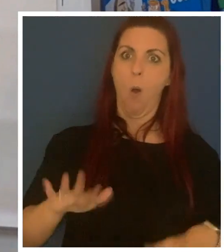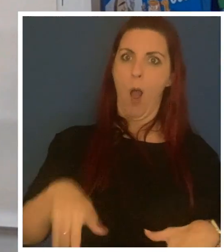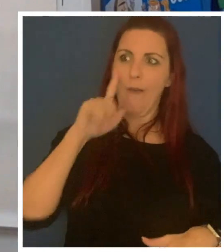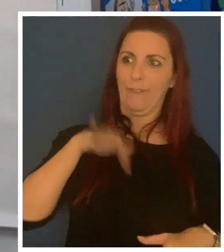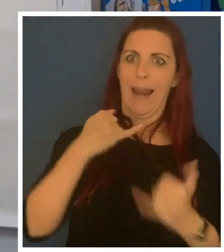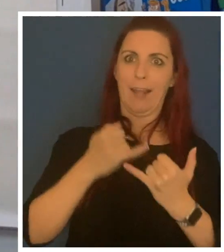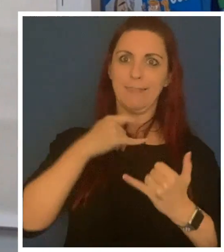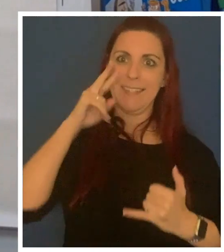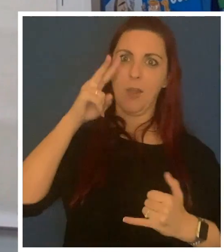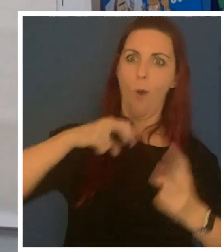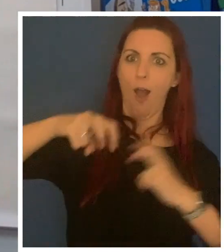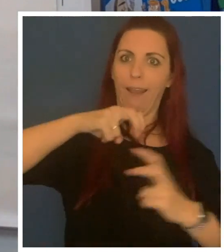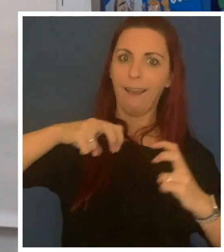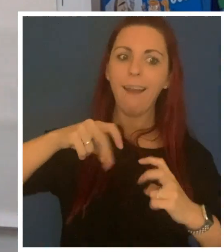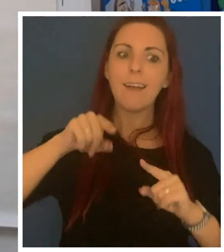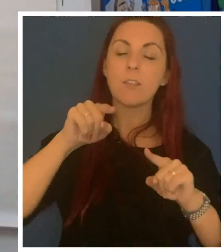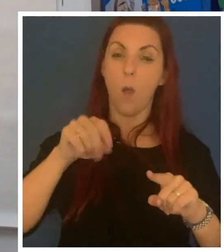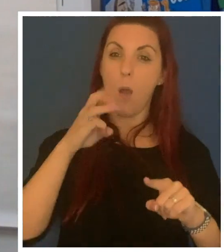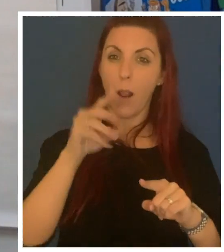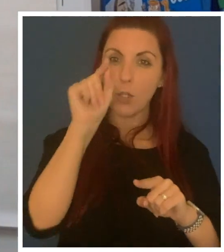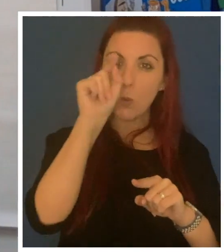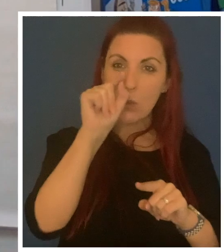So what I'm going to do is I'm going to draw two little circles, one in each of